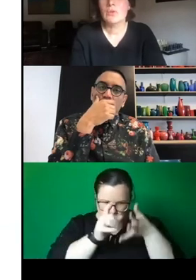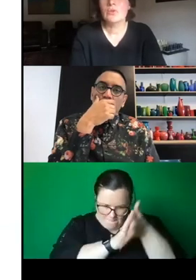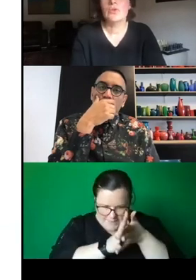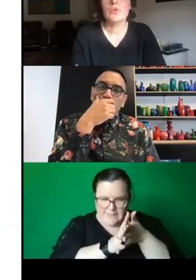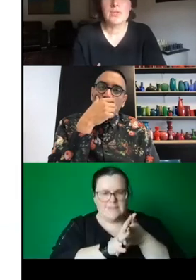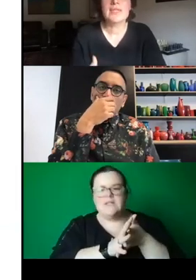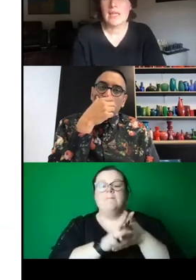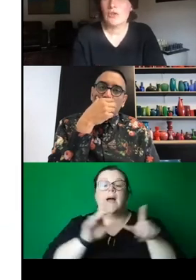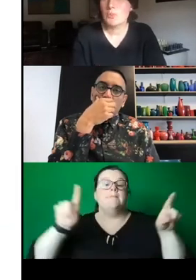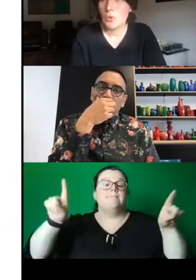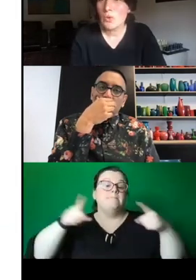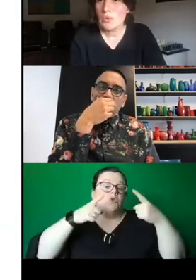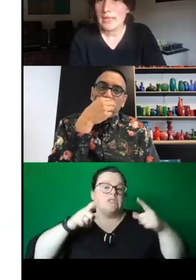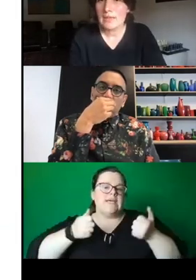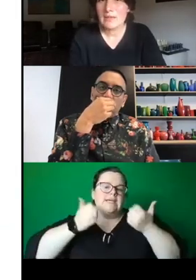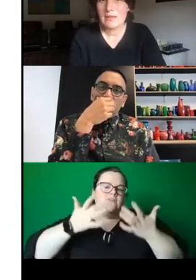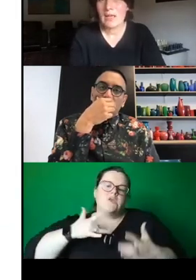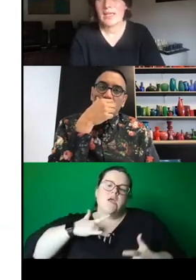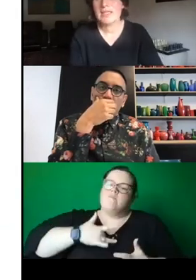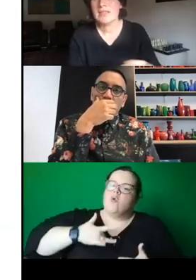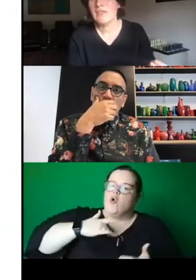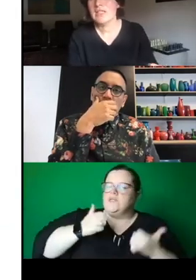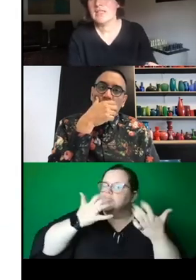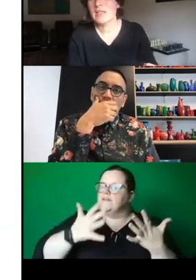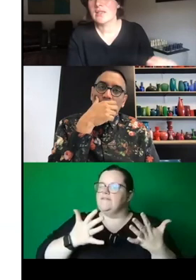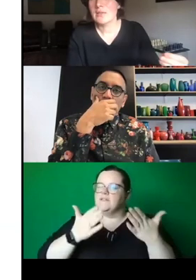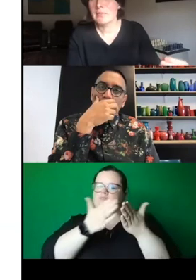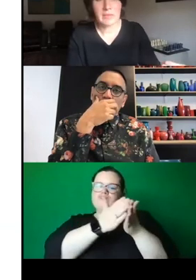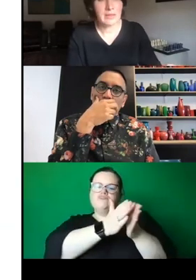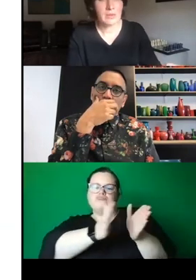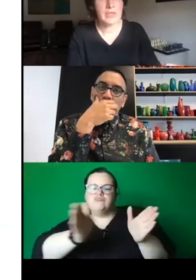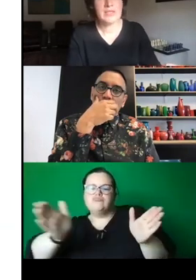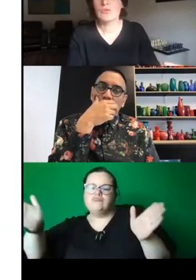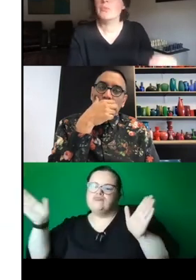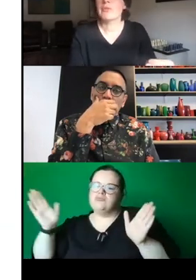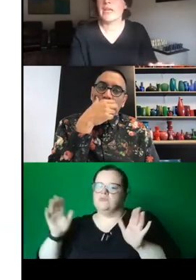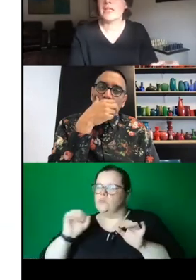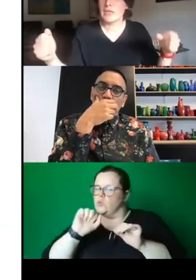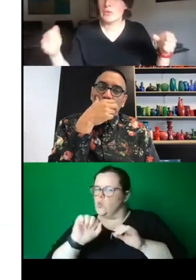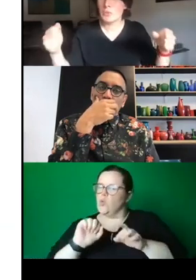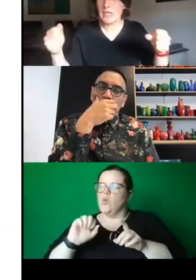use the sound more and i guess it even started with this royal parade when i was weaving these